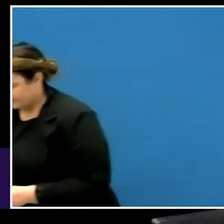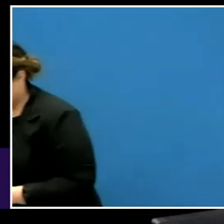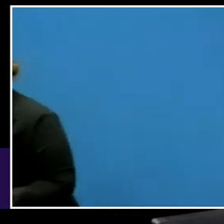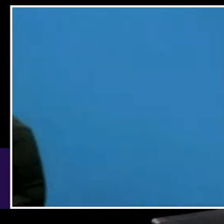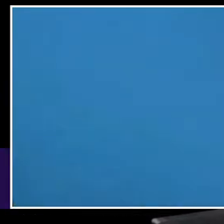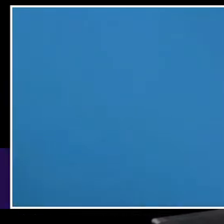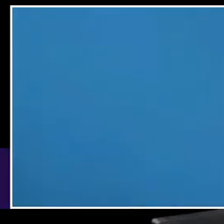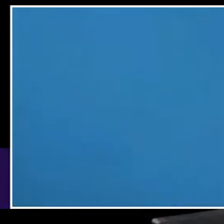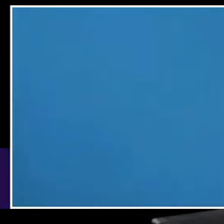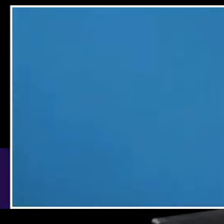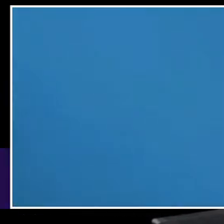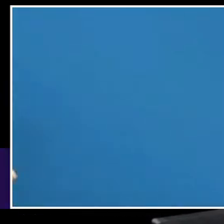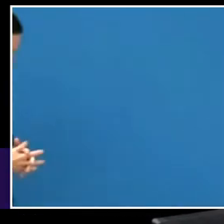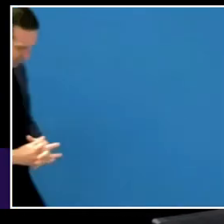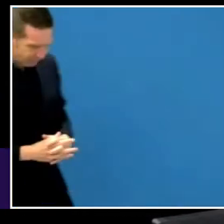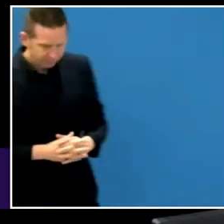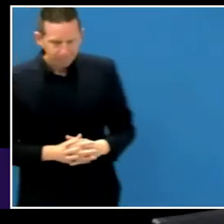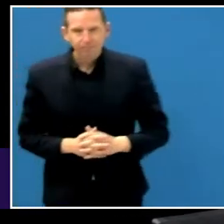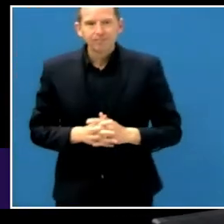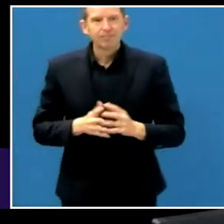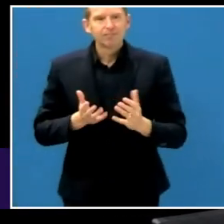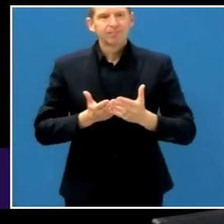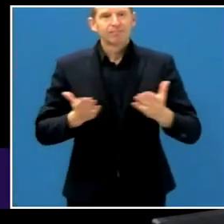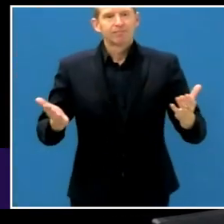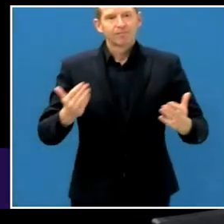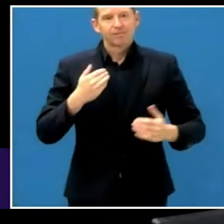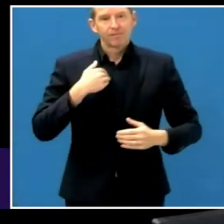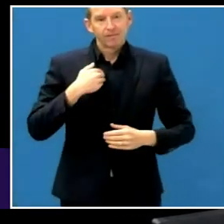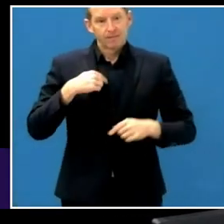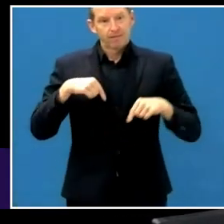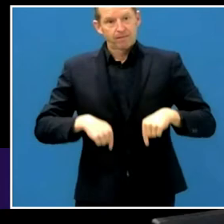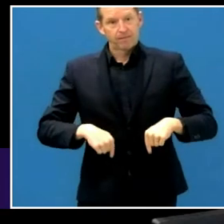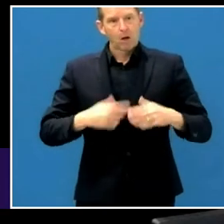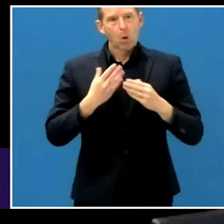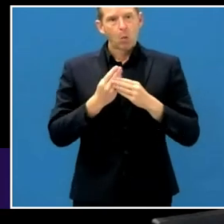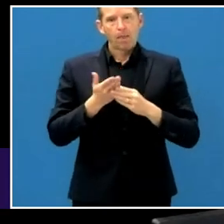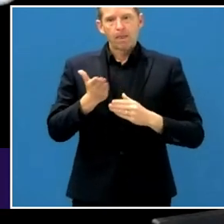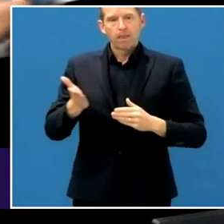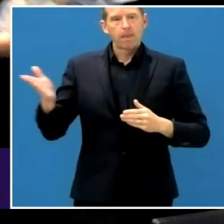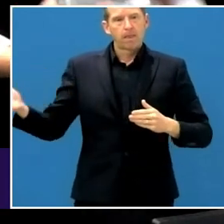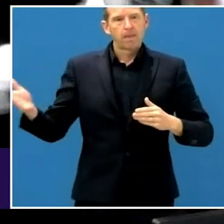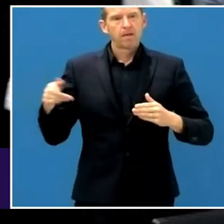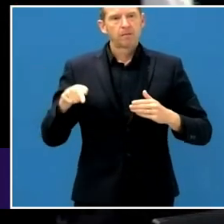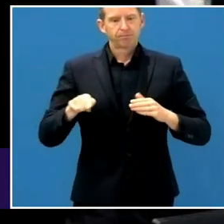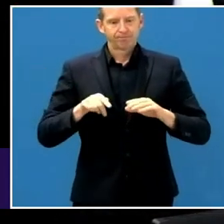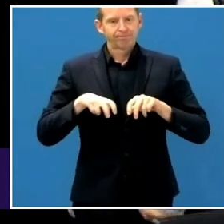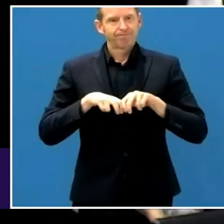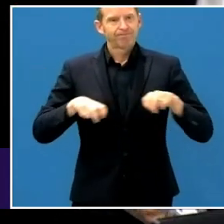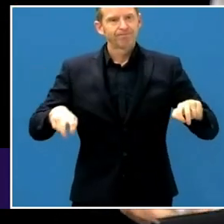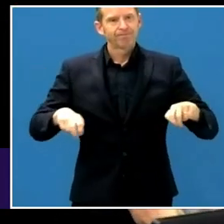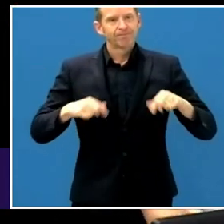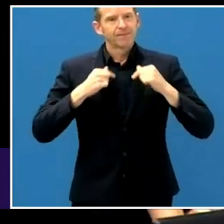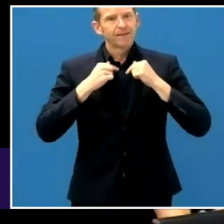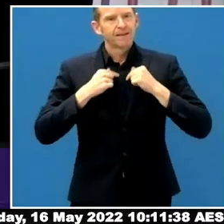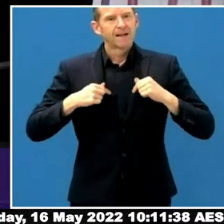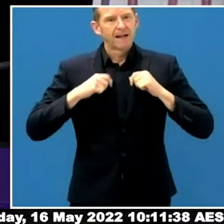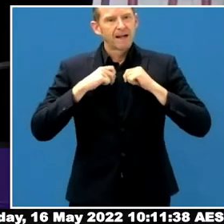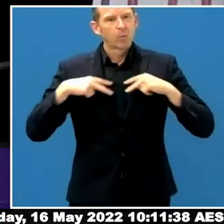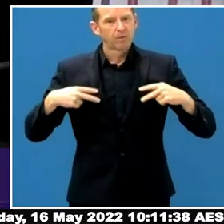Griffin. I appear with Catherine Gleeson and Ben Fogarty as Counsel Assisting this inquiry. CHAIR: Thank you, Mr Griffin.